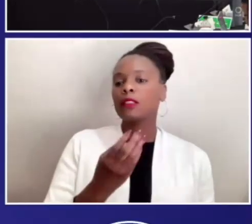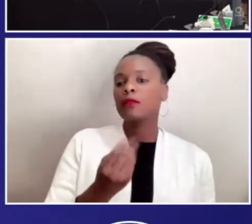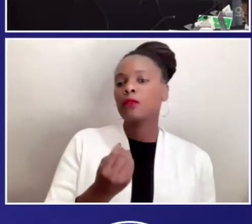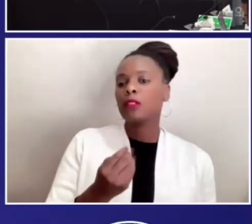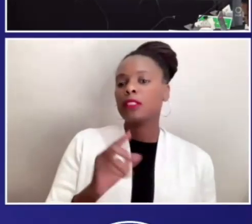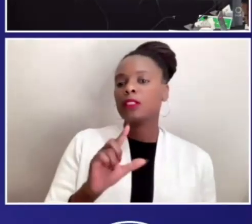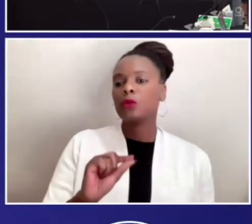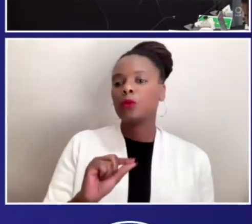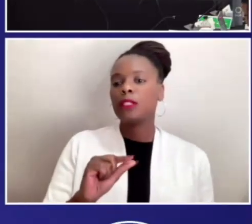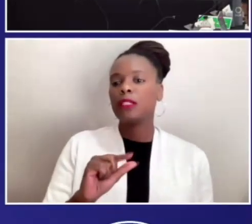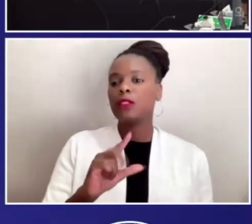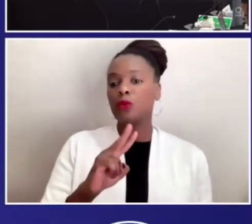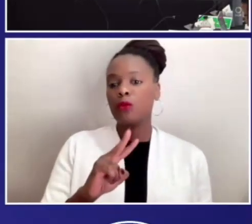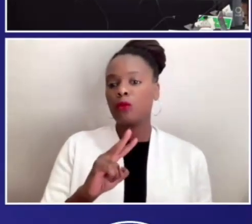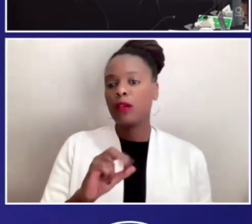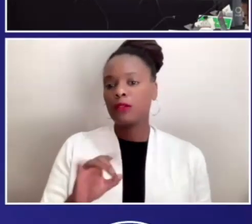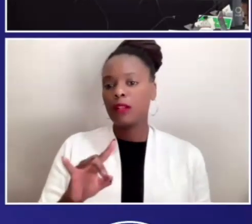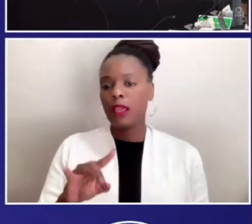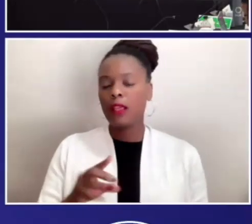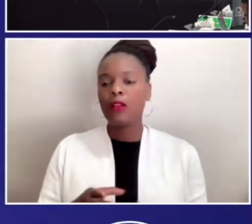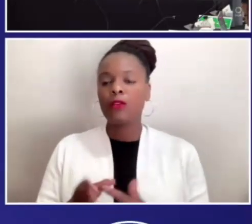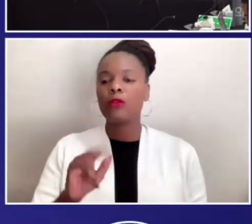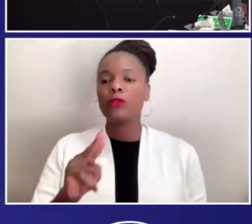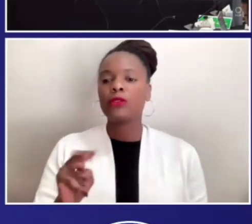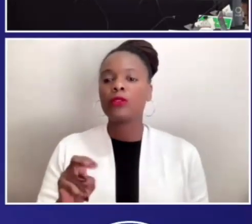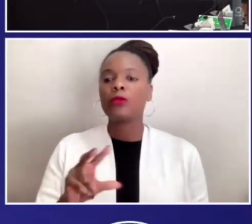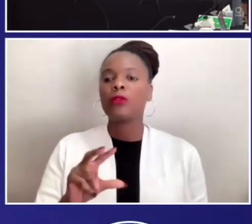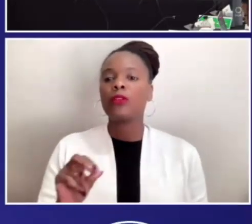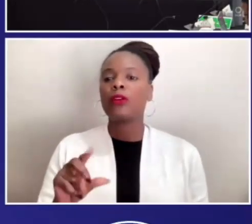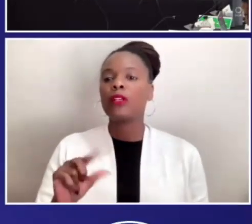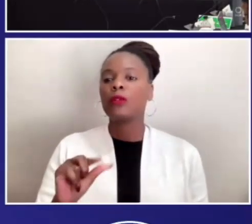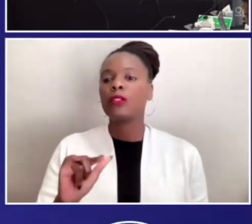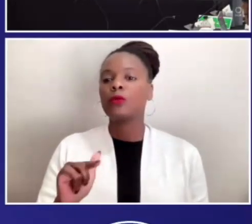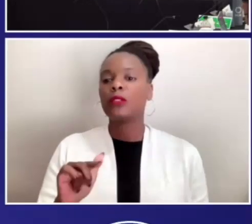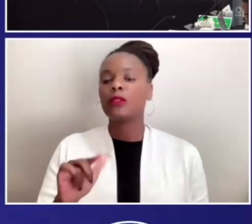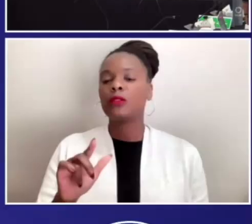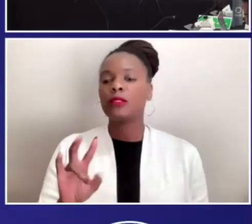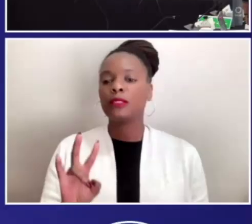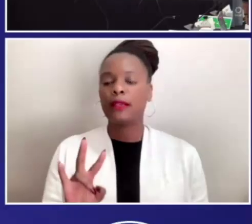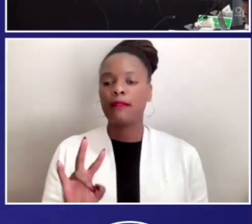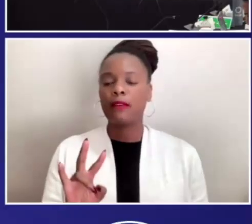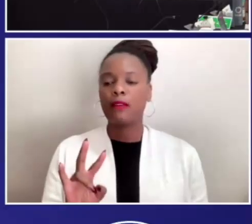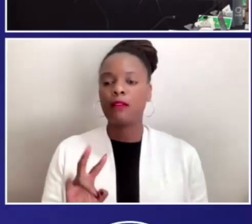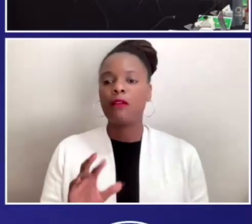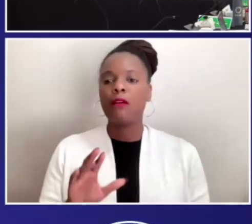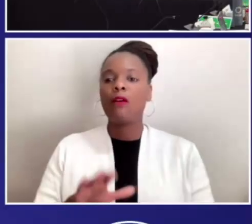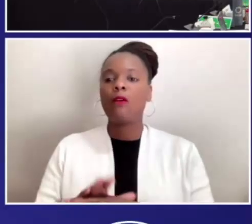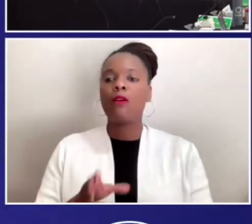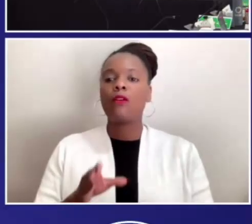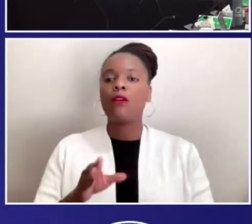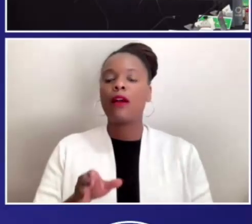a loan may be rehabilitated a maximum of two times over the loan's lifetime, regardless of when the loan was made.